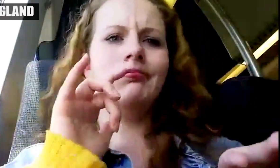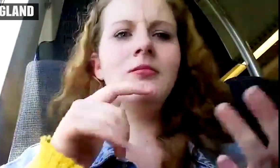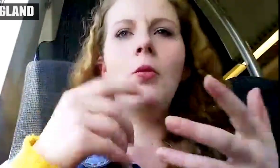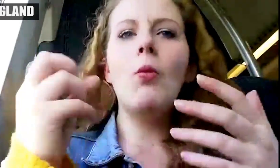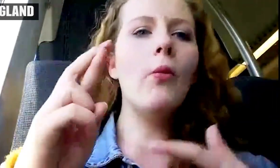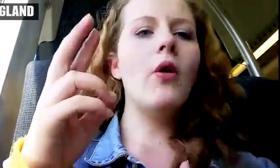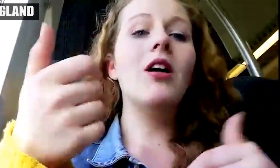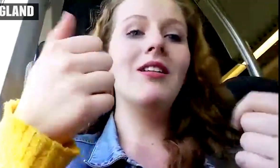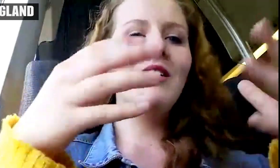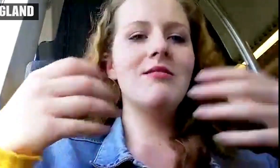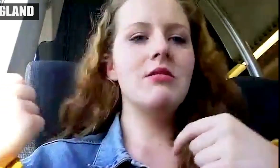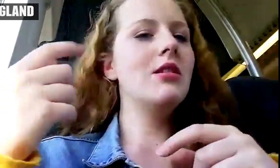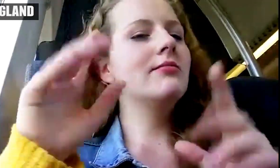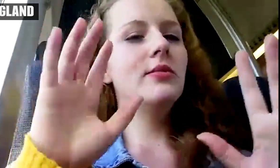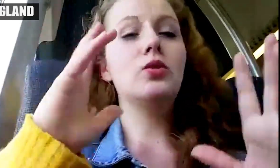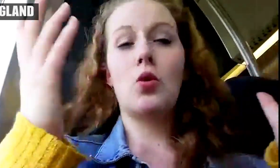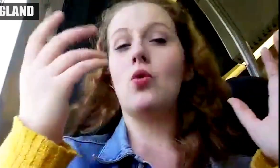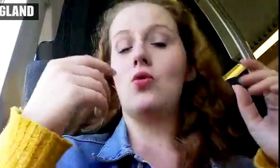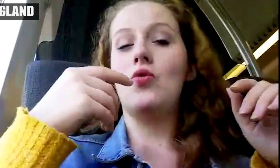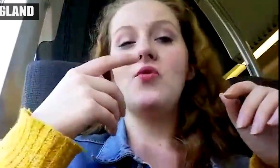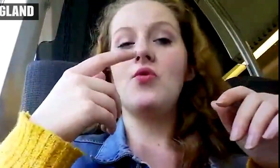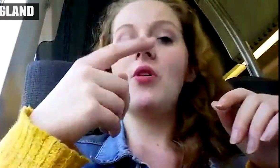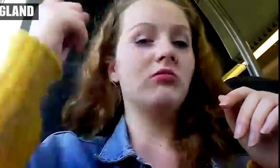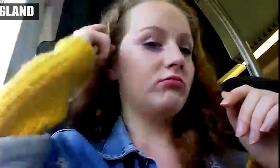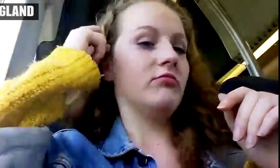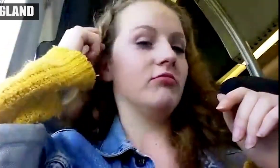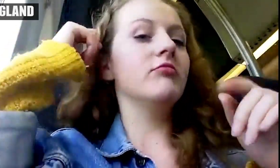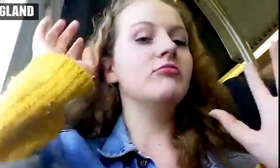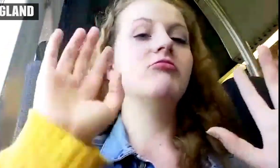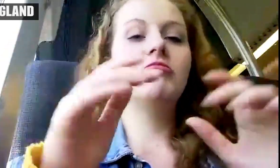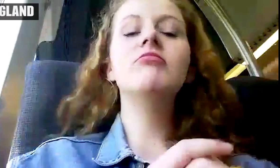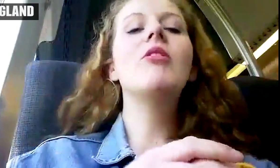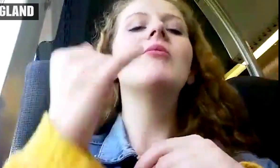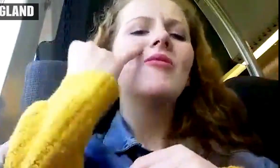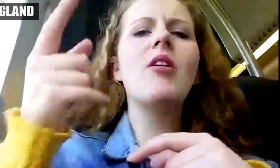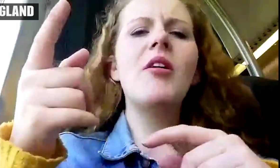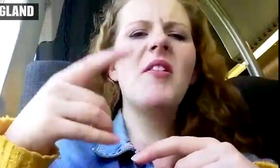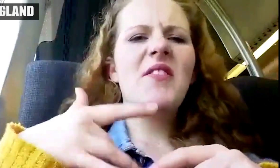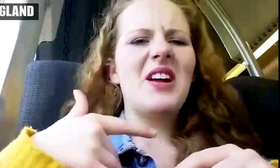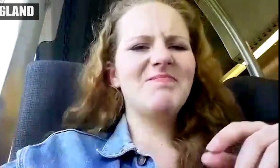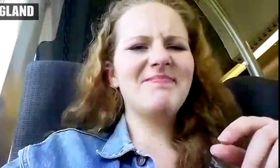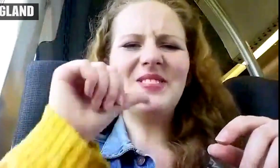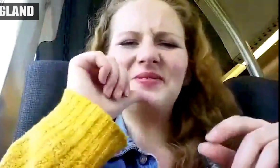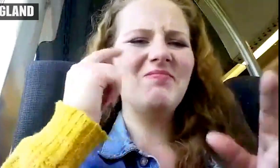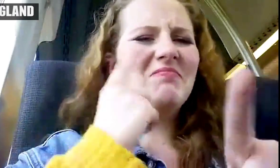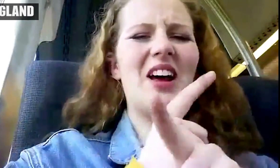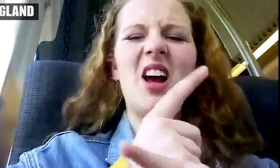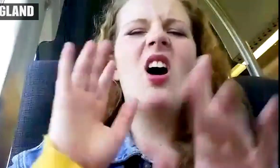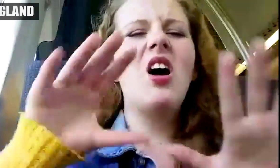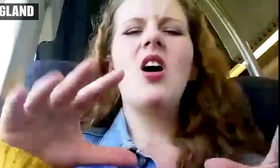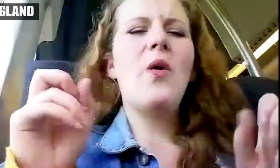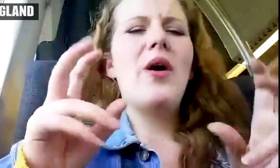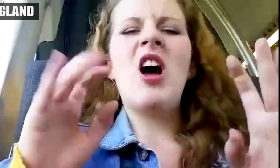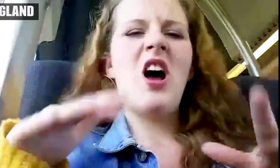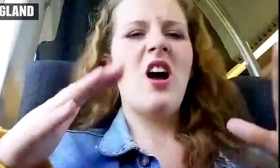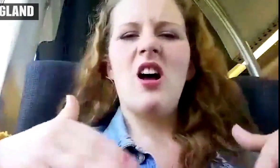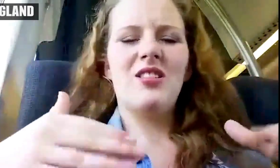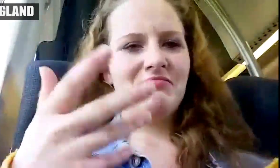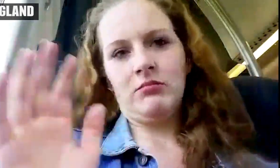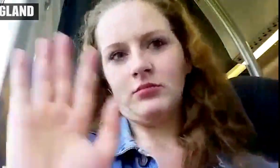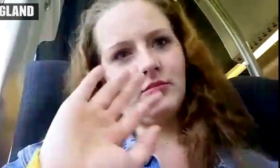Keep that in mind, and if you feel like something is off - don't dismiss it.